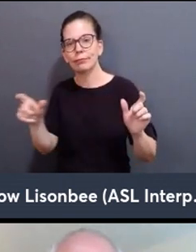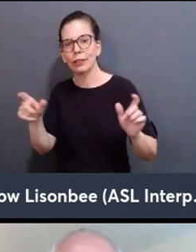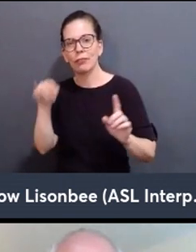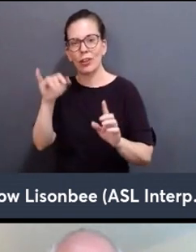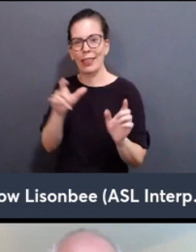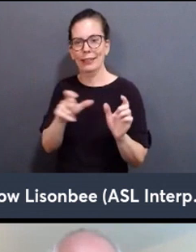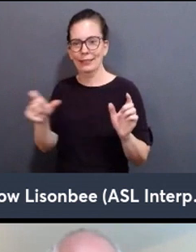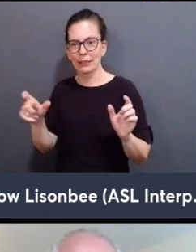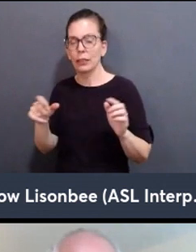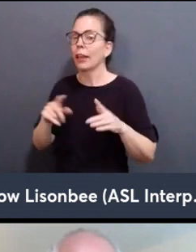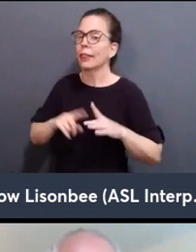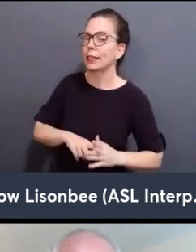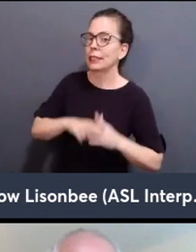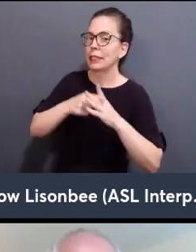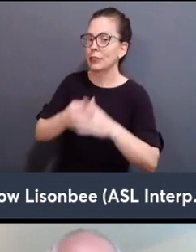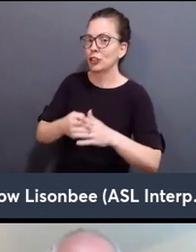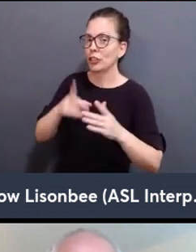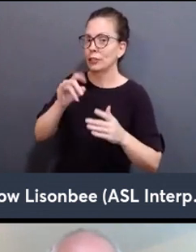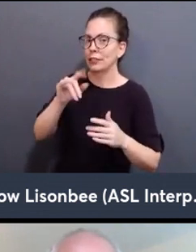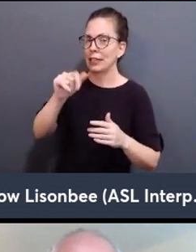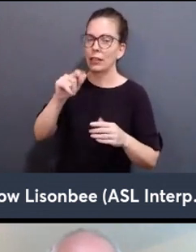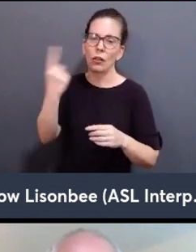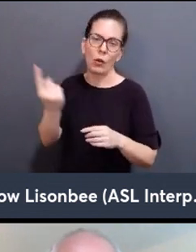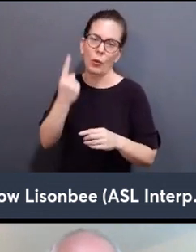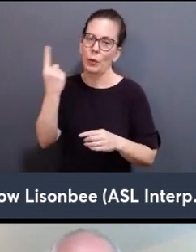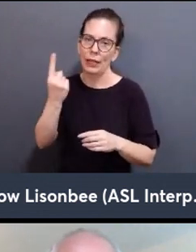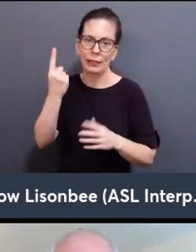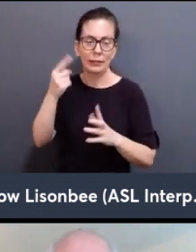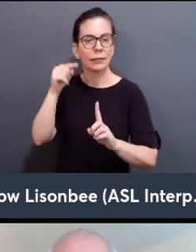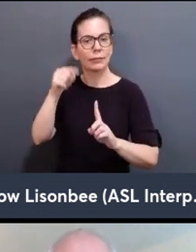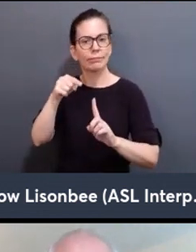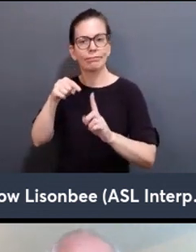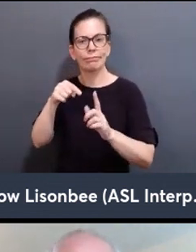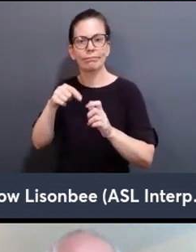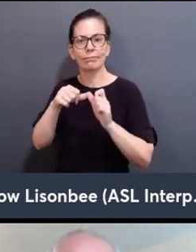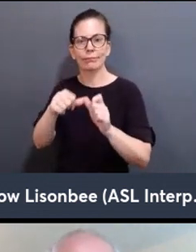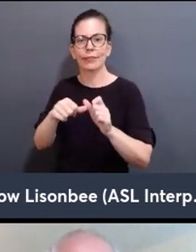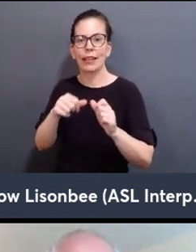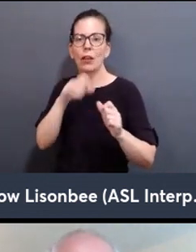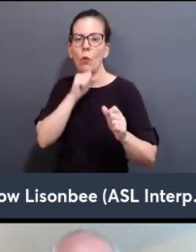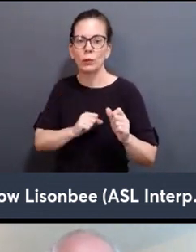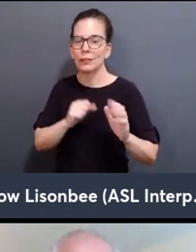The initial stack is always outdated, so don't panic and just keep-